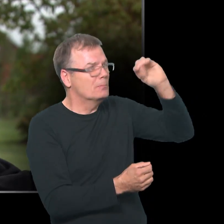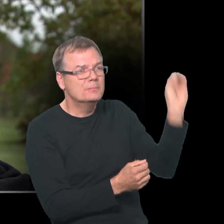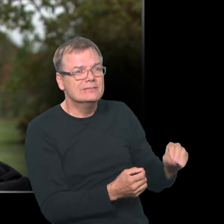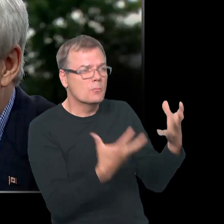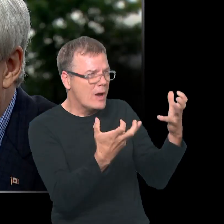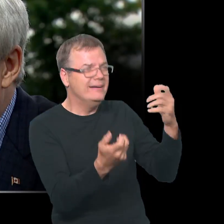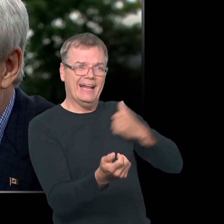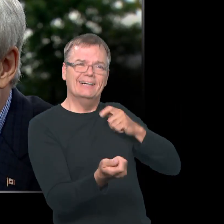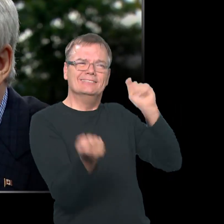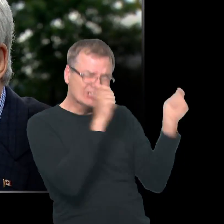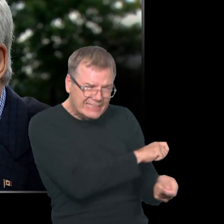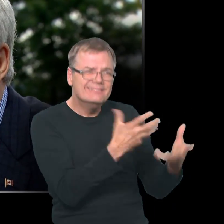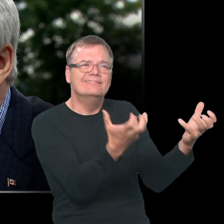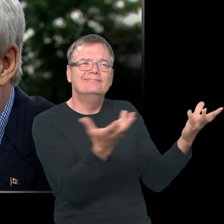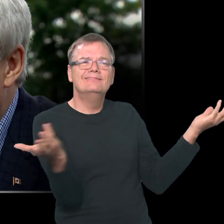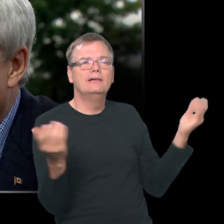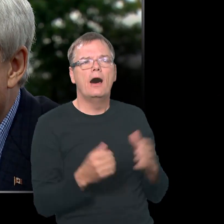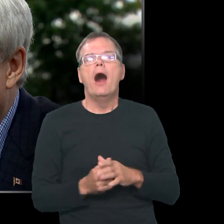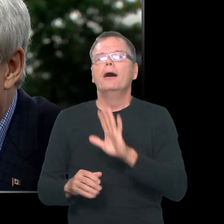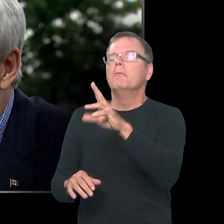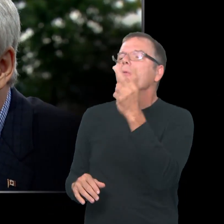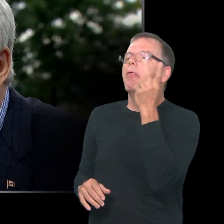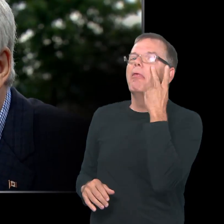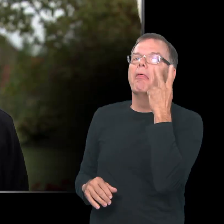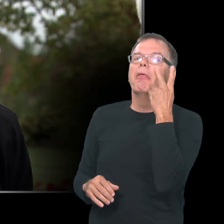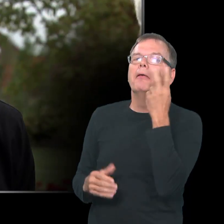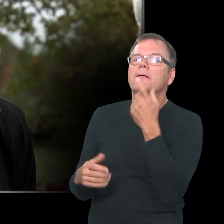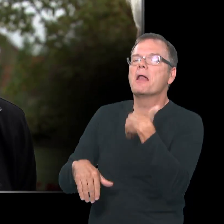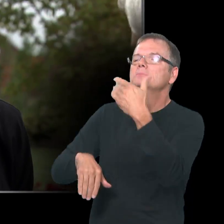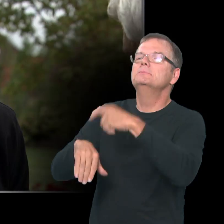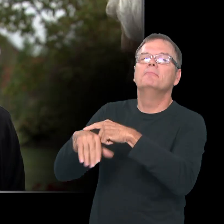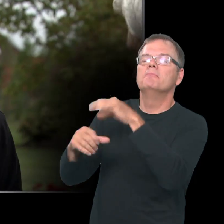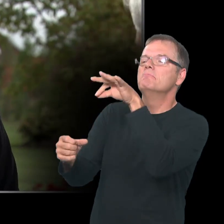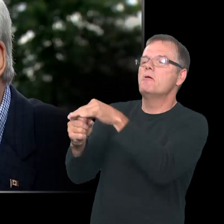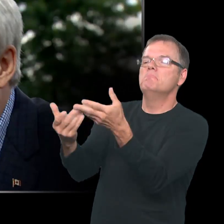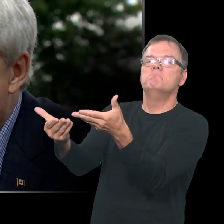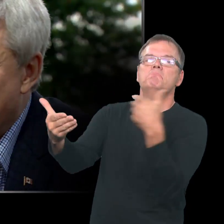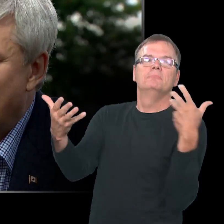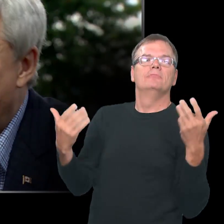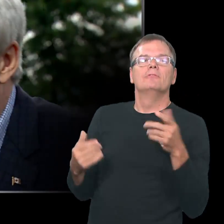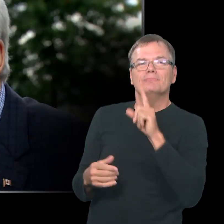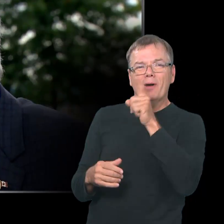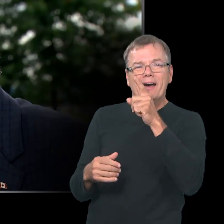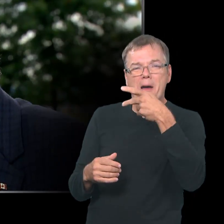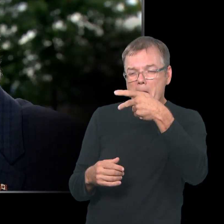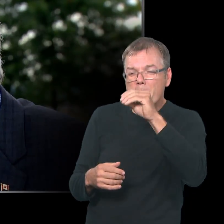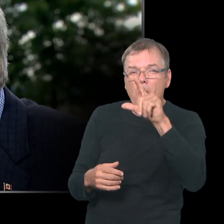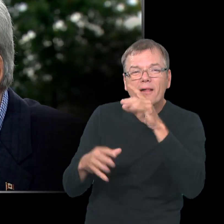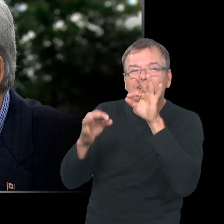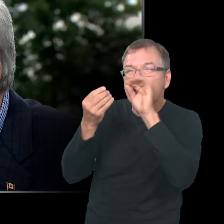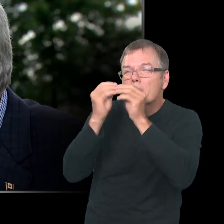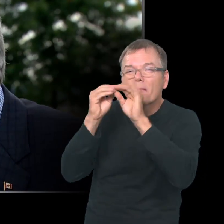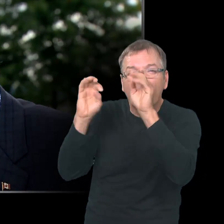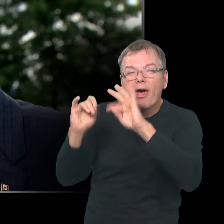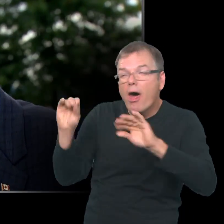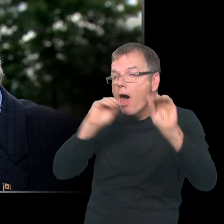they seem to be saying they want change. I mean, up to 70 per cent. Time will tell, Peter. So you think that will change. Well, time will tell.